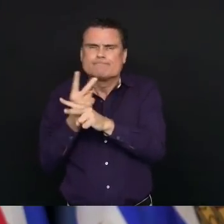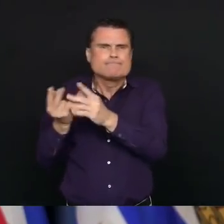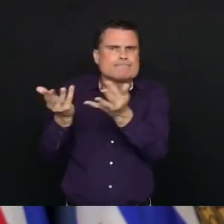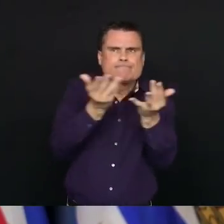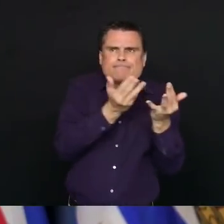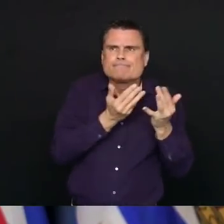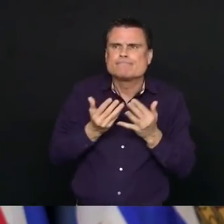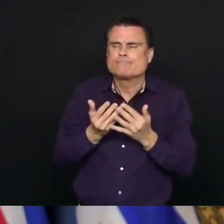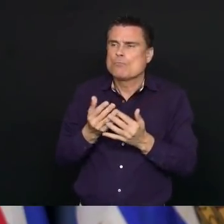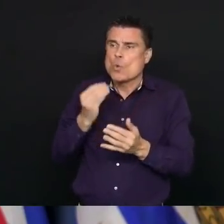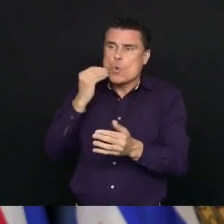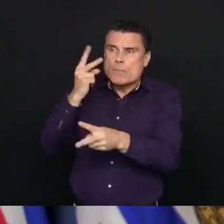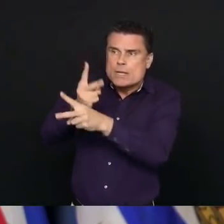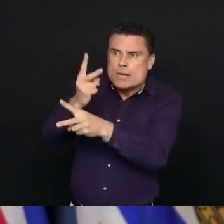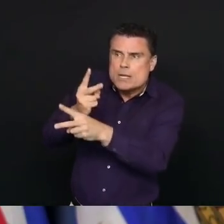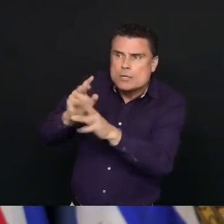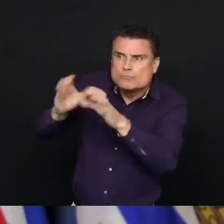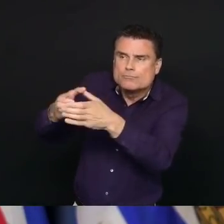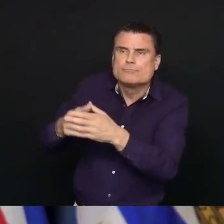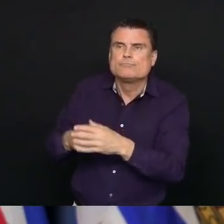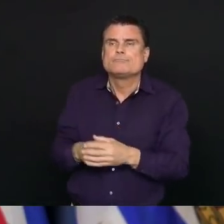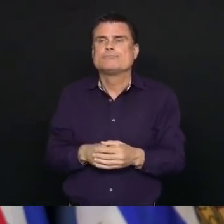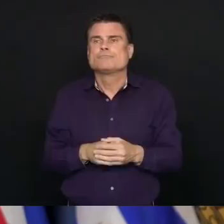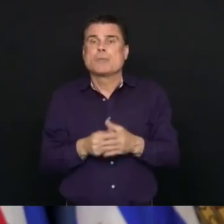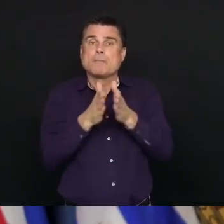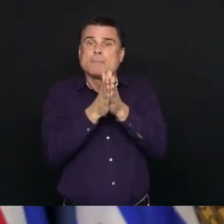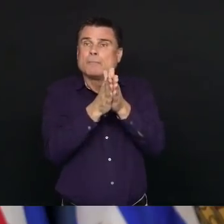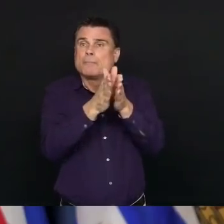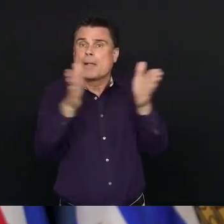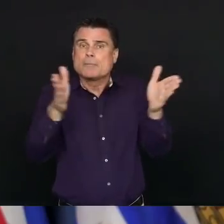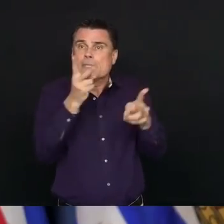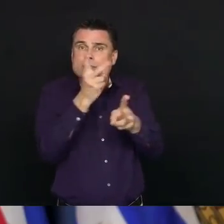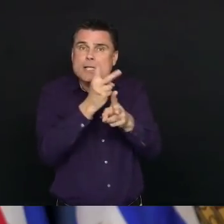of those involved including those who are the care providers and